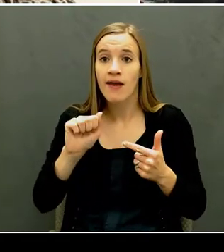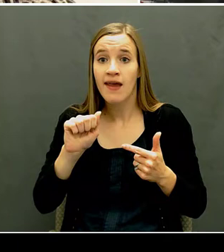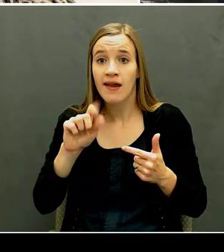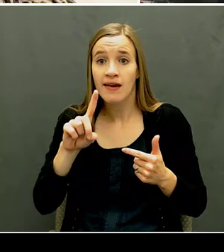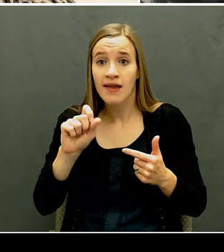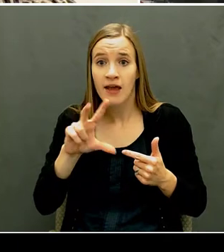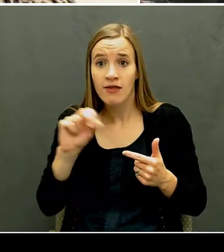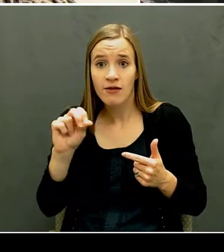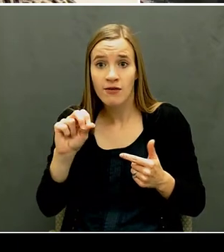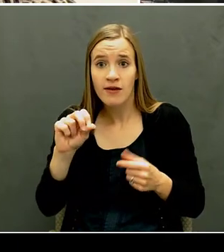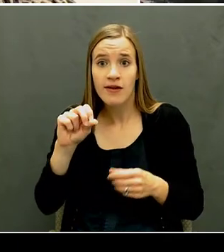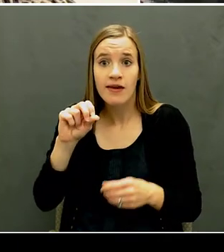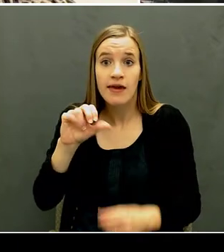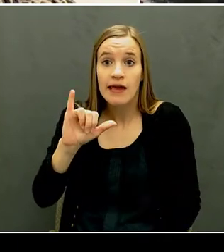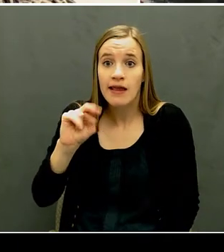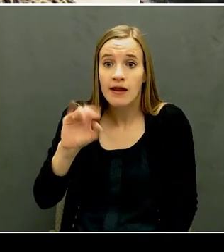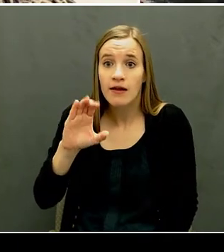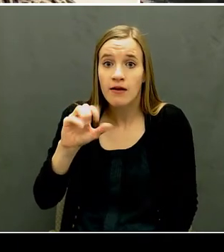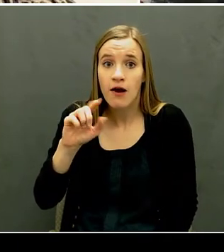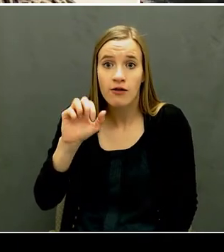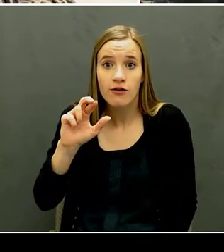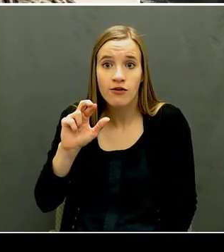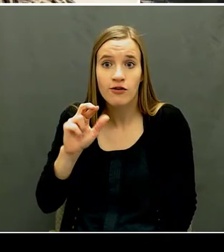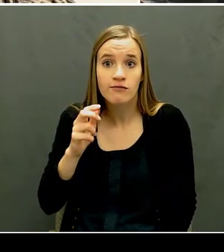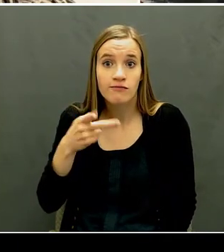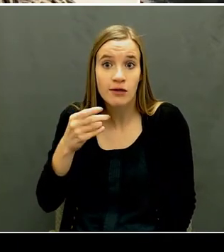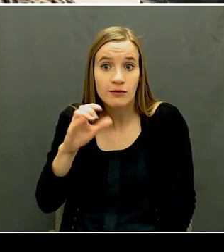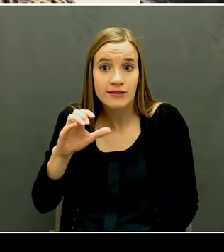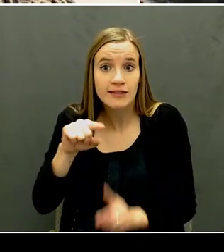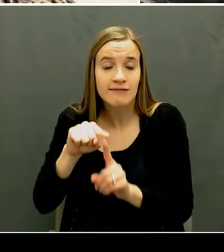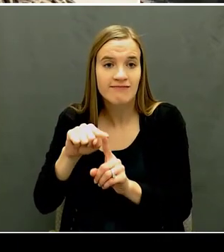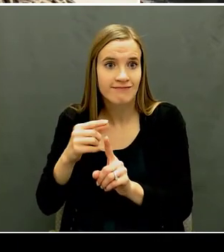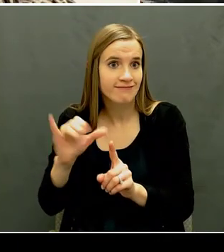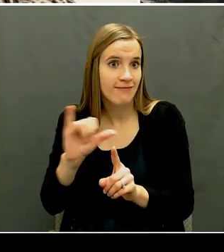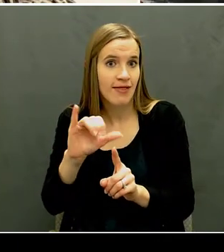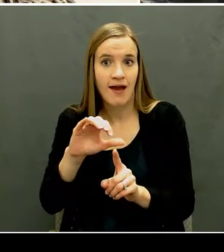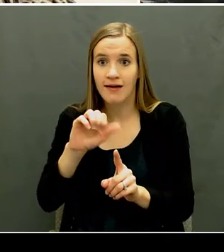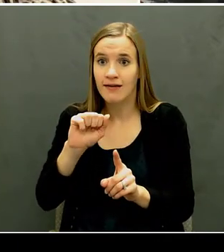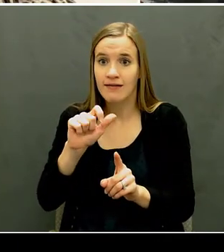anywhere in the world on those things. And so I think in some ways, it was kind of neat because